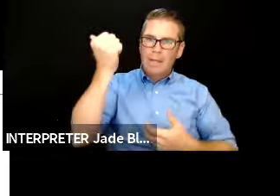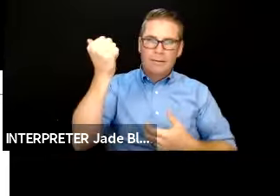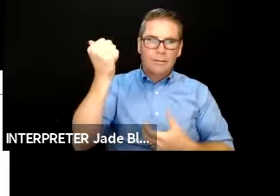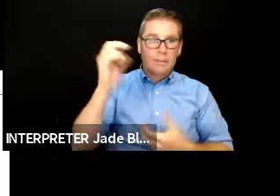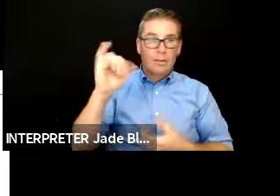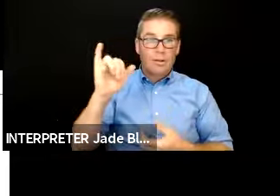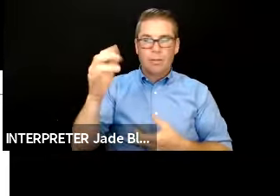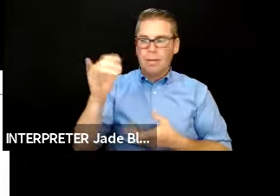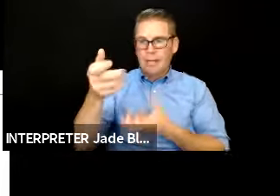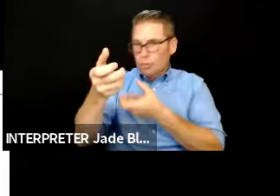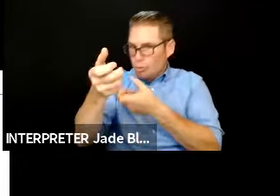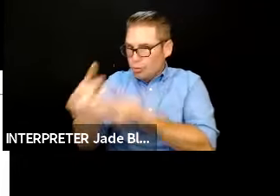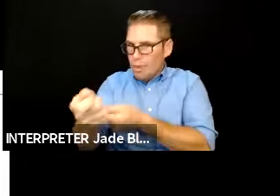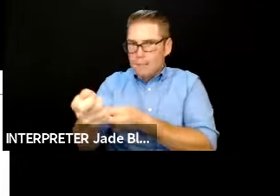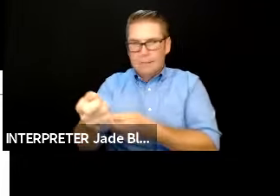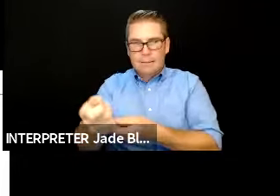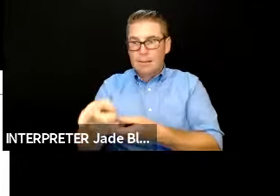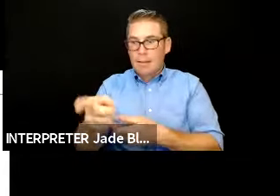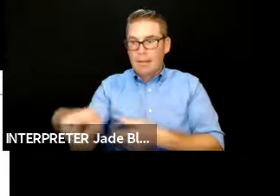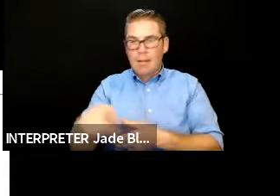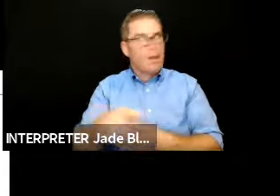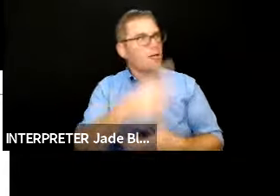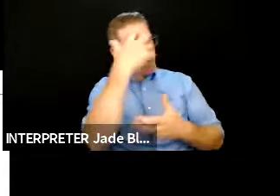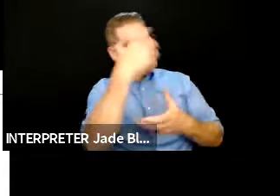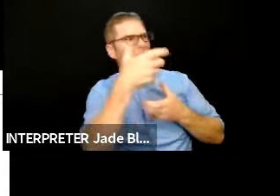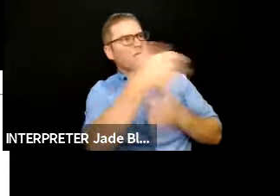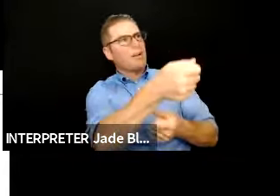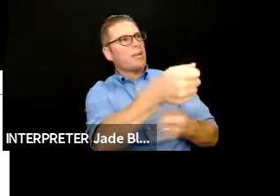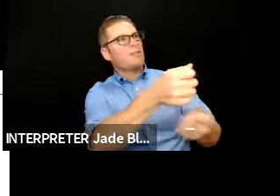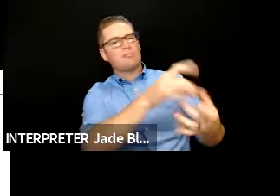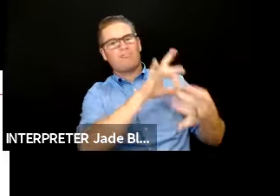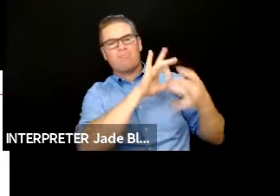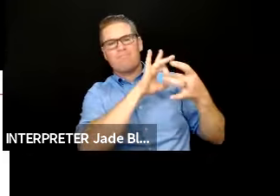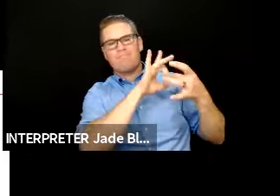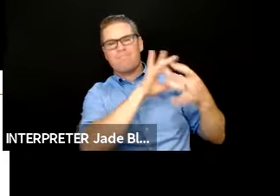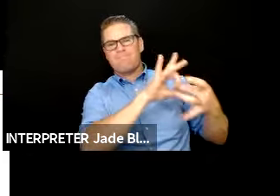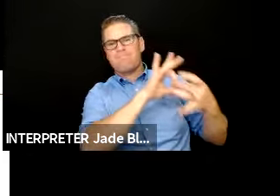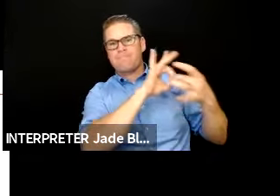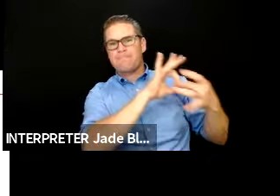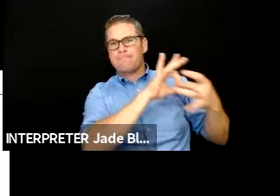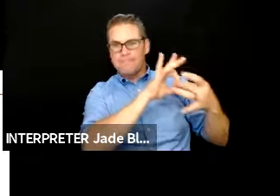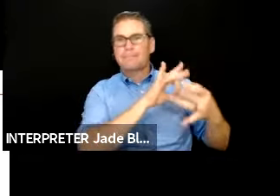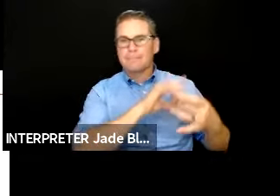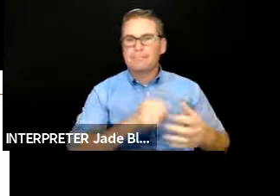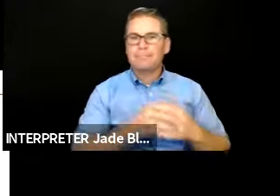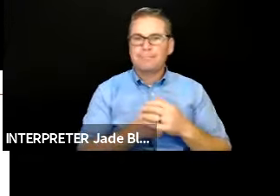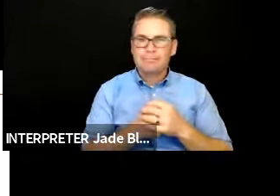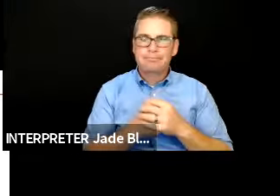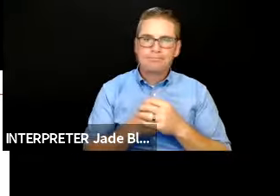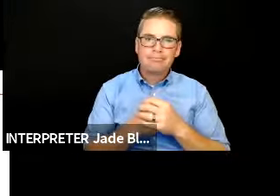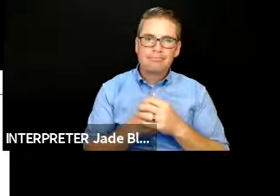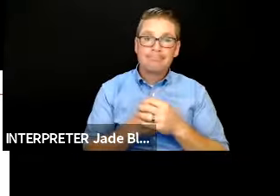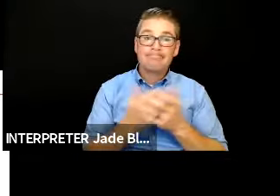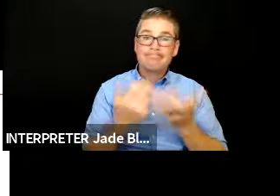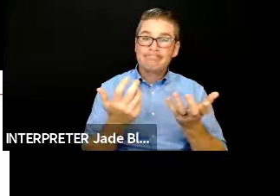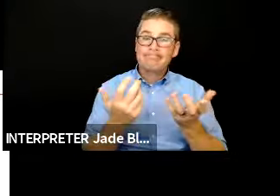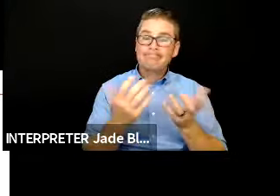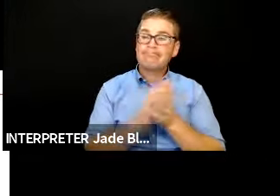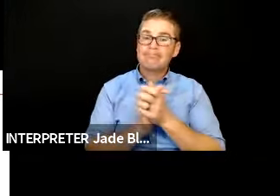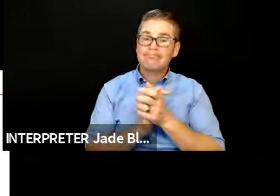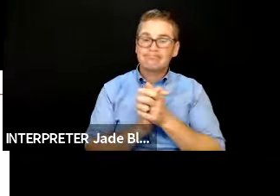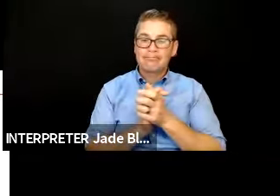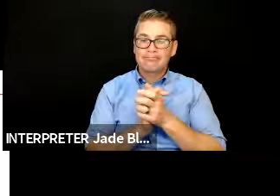So don't be afraid to uninvolve your students and have then participate in Zoom with you and it helps build the classroom community